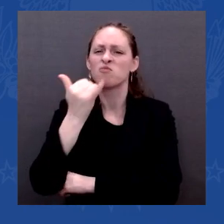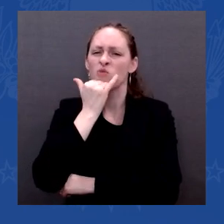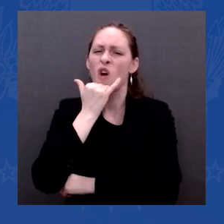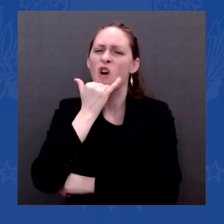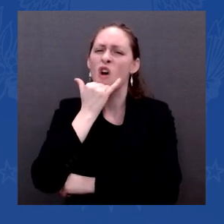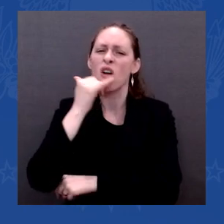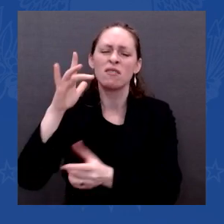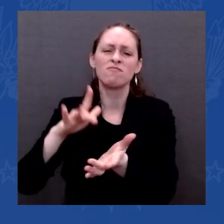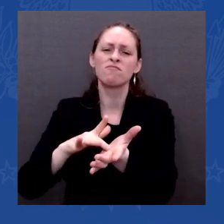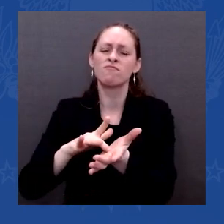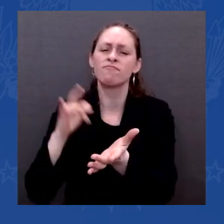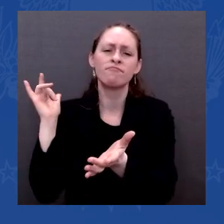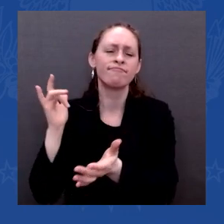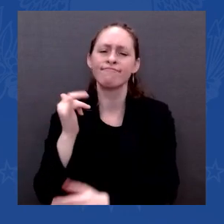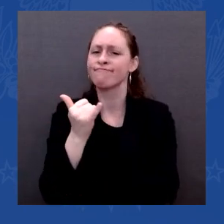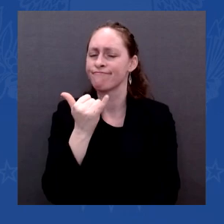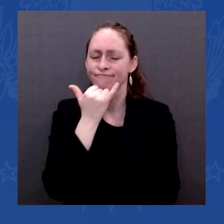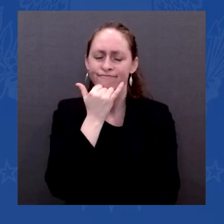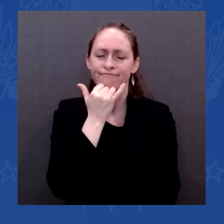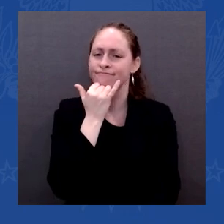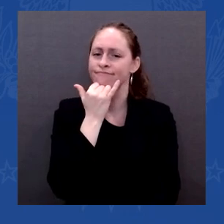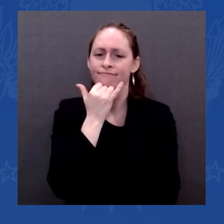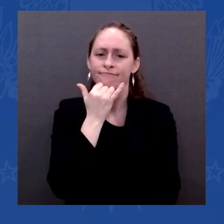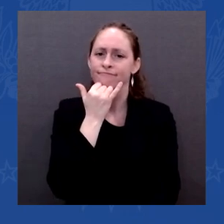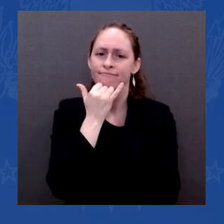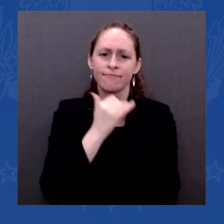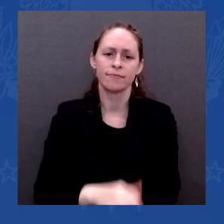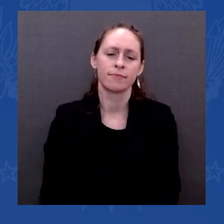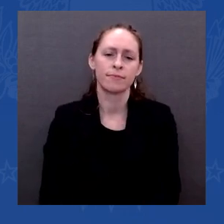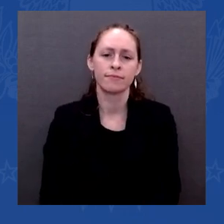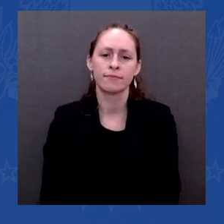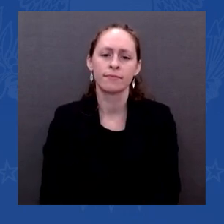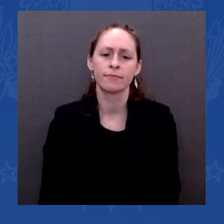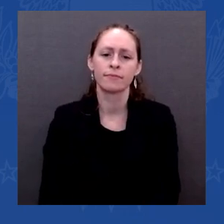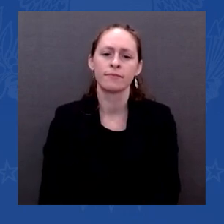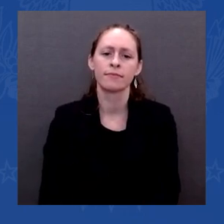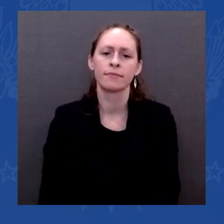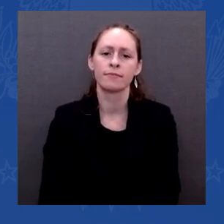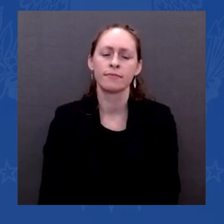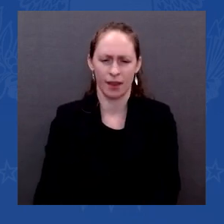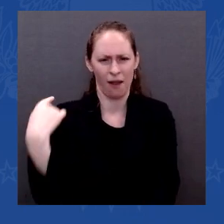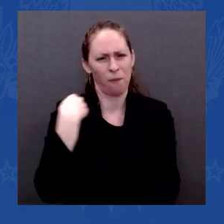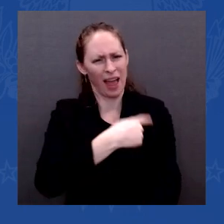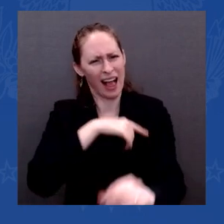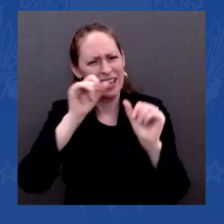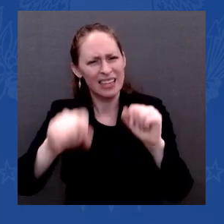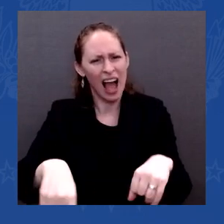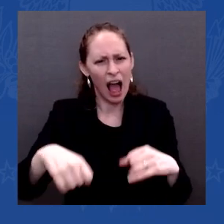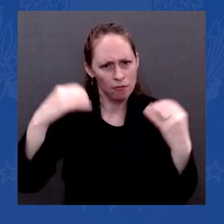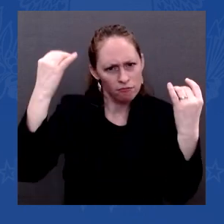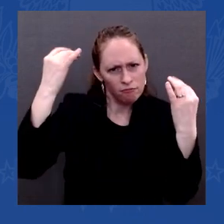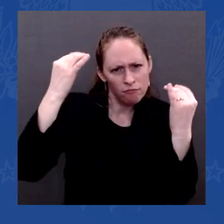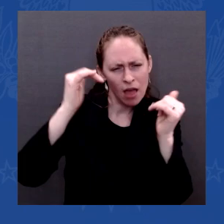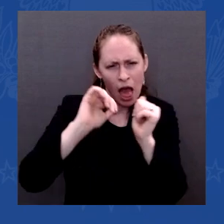just like we did with the Rescue Plan, the infrastructure law, and the fight against COVID, but we can’t do it without you. I’m not trying to be nice to you;